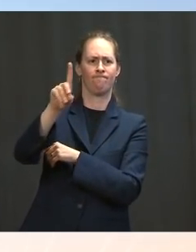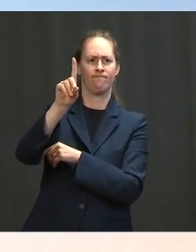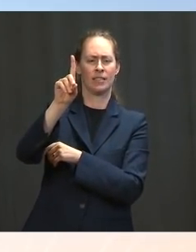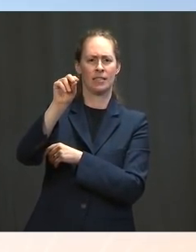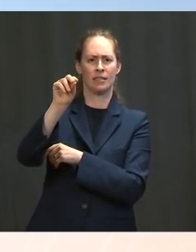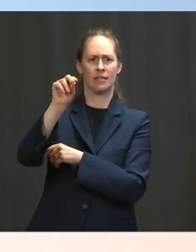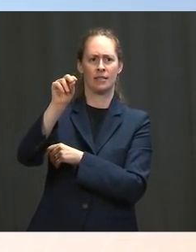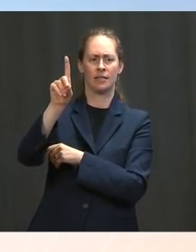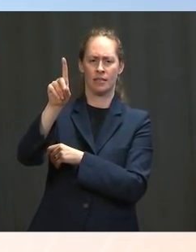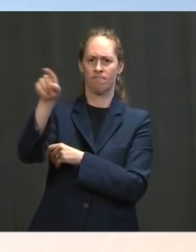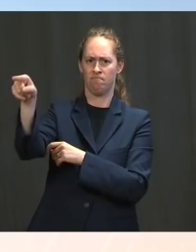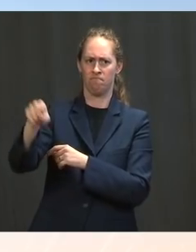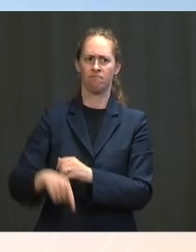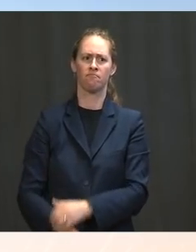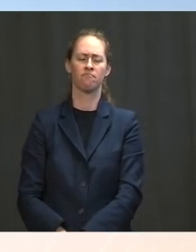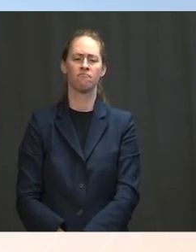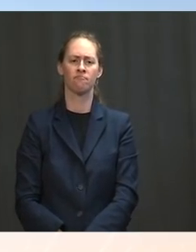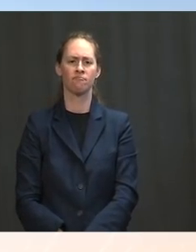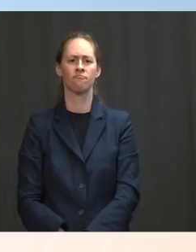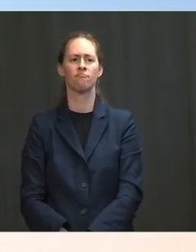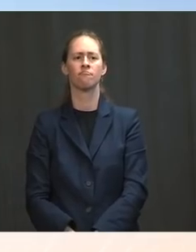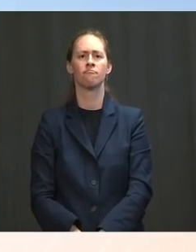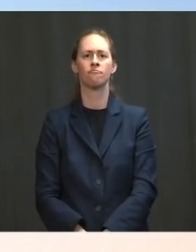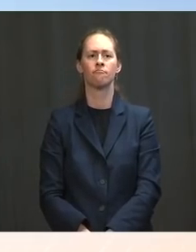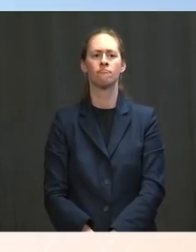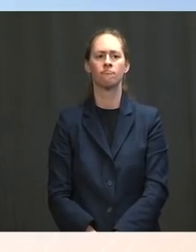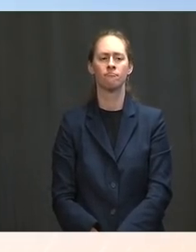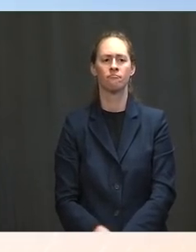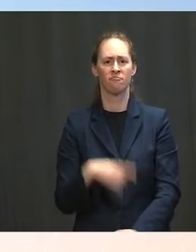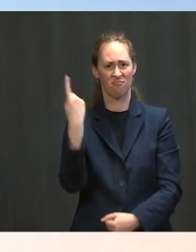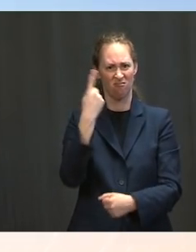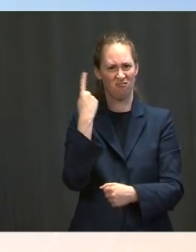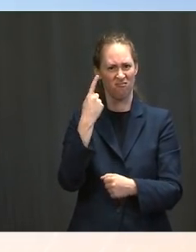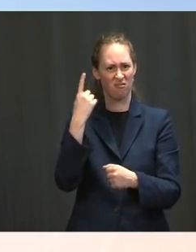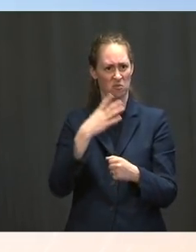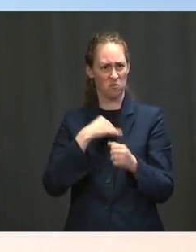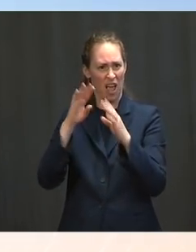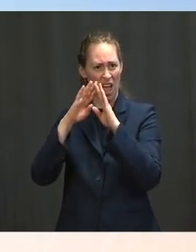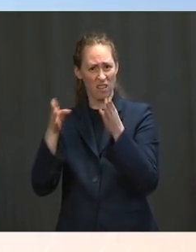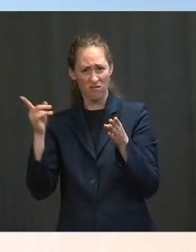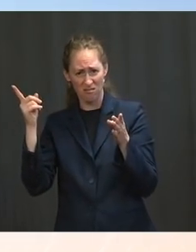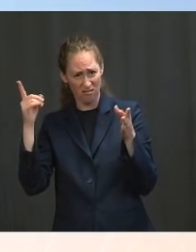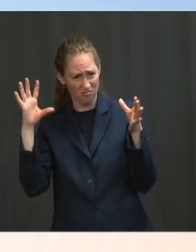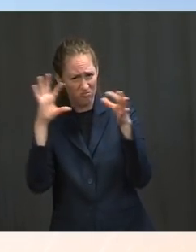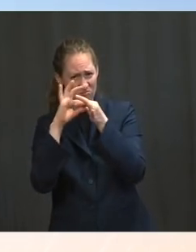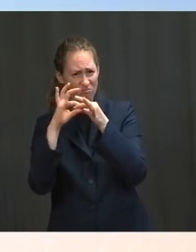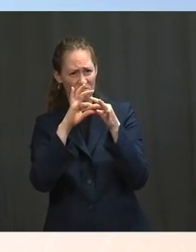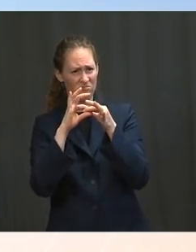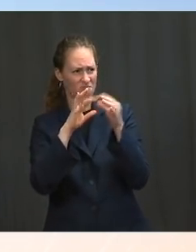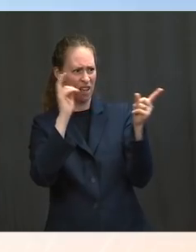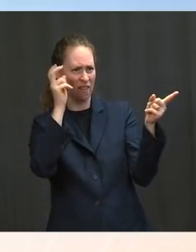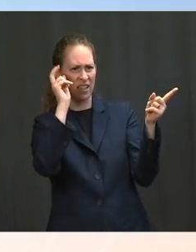The Press: But obviously there's a relationship that the White House has with the Afghan leaders. I mean, how did you explain that to them, and what was ? Ms. Psaki: Again, I'm only pointing you